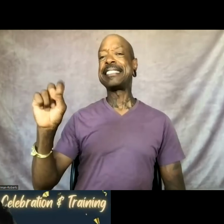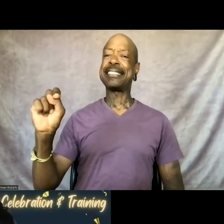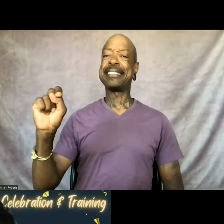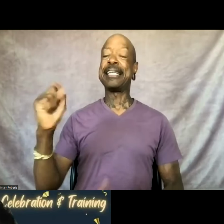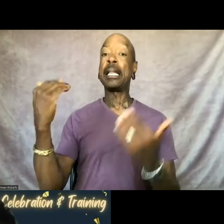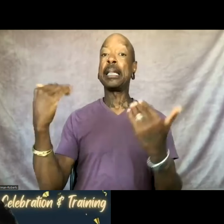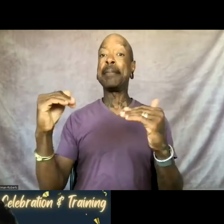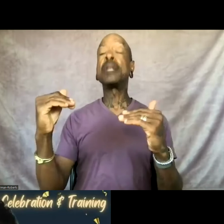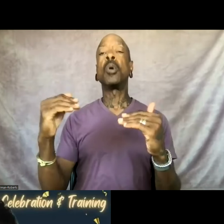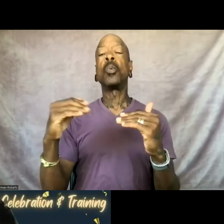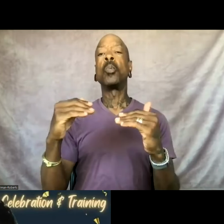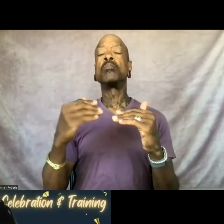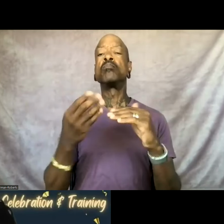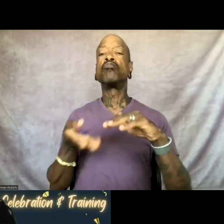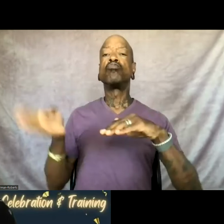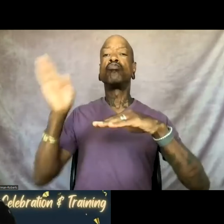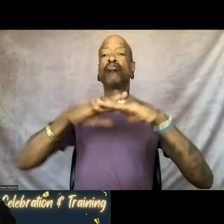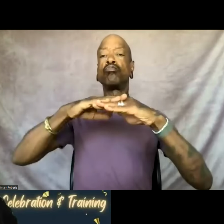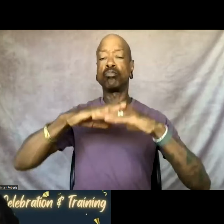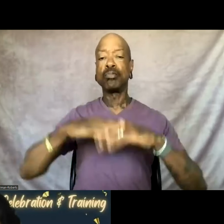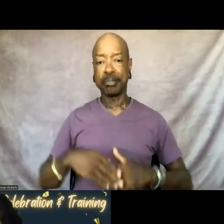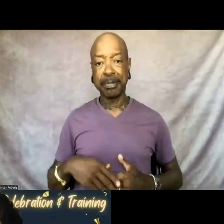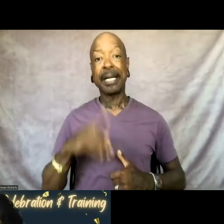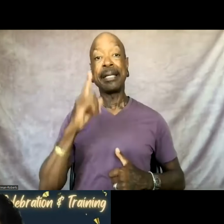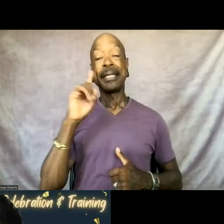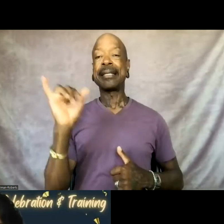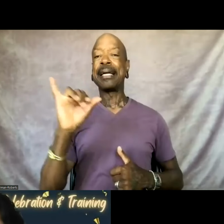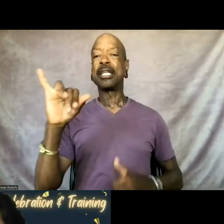momentous occasion. To think it was just five days ago,